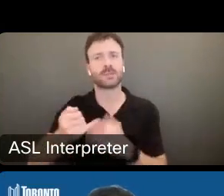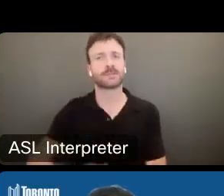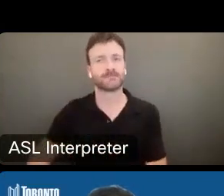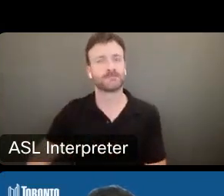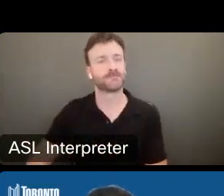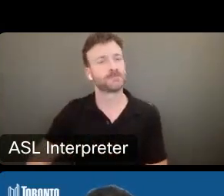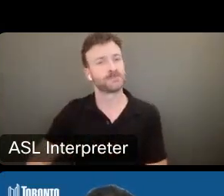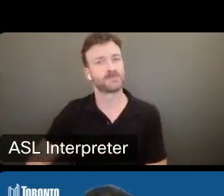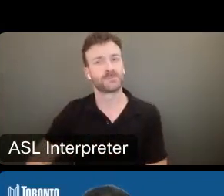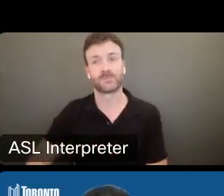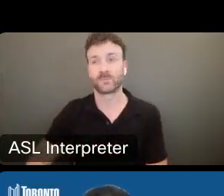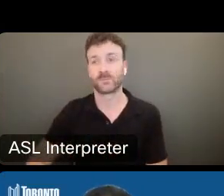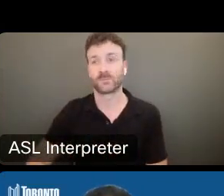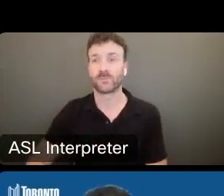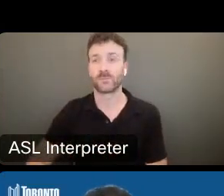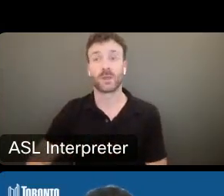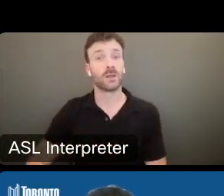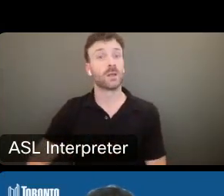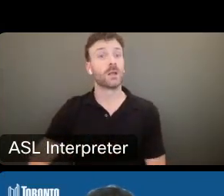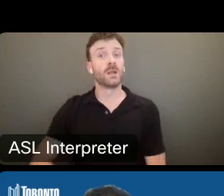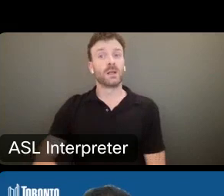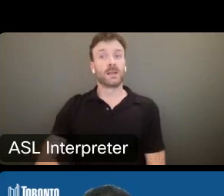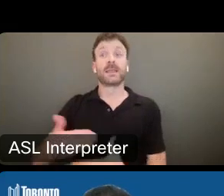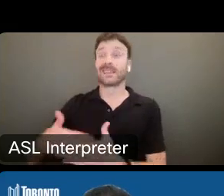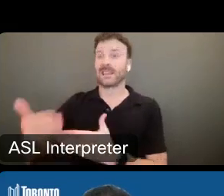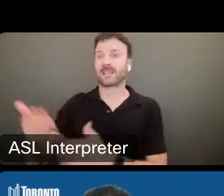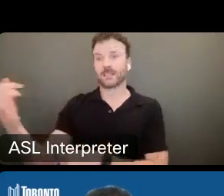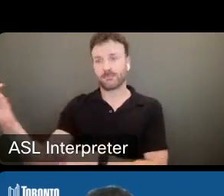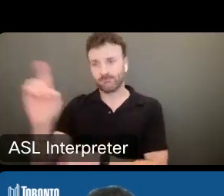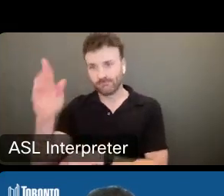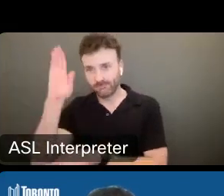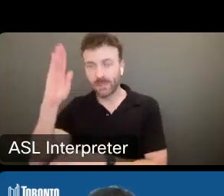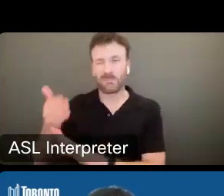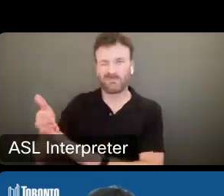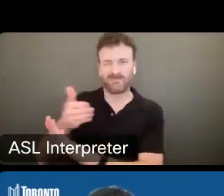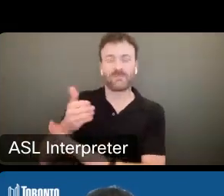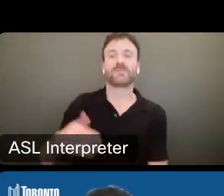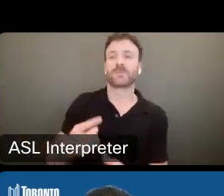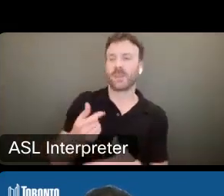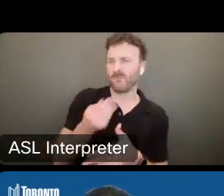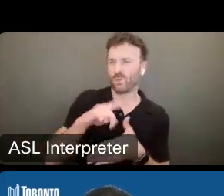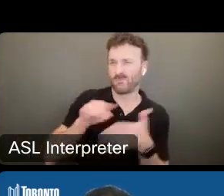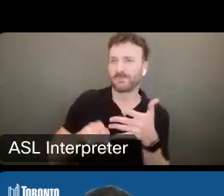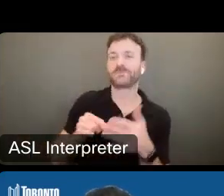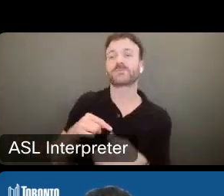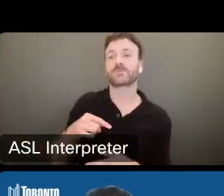Before I move to our next distinguished guest, just a matter of housekeeping. I know there's a bit of a question from the audience